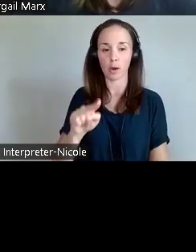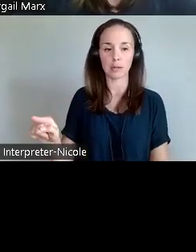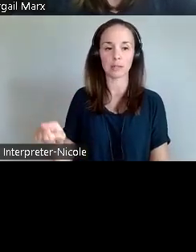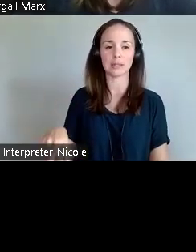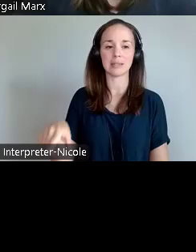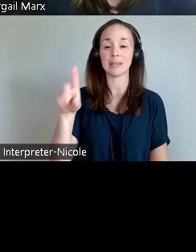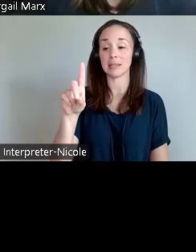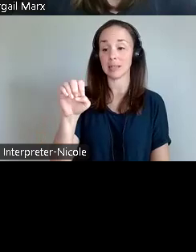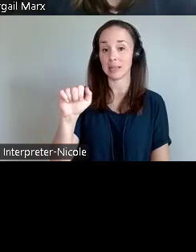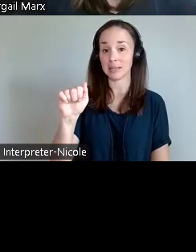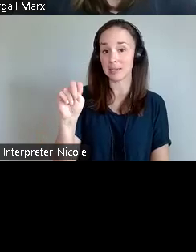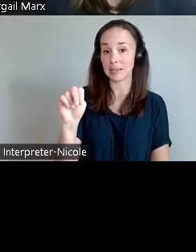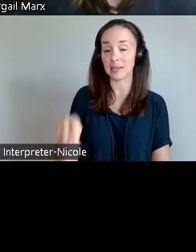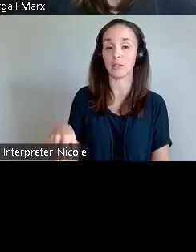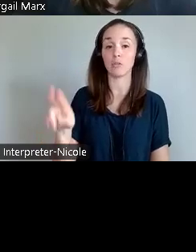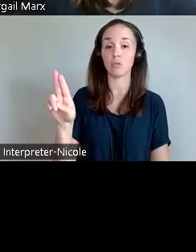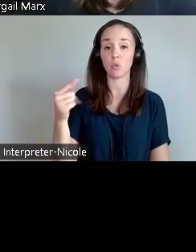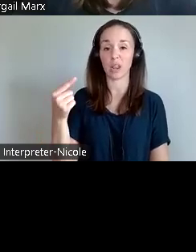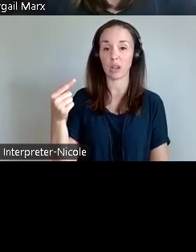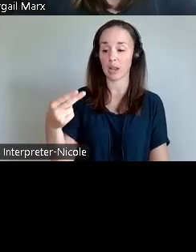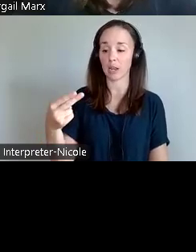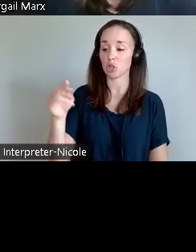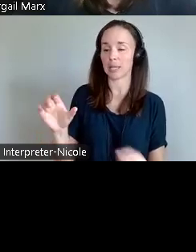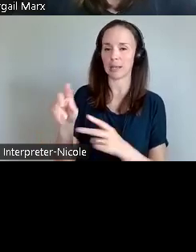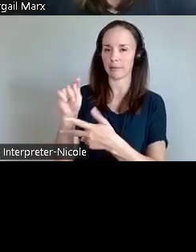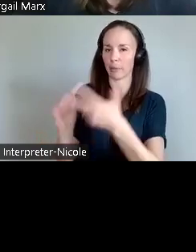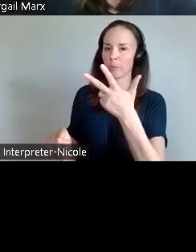It's important to know that Medicare or Medicaid, Medicare which is federal